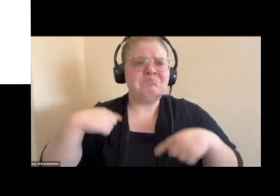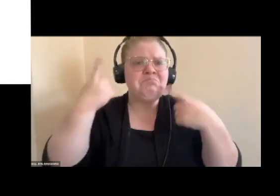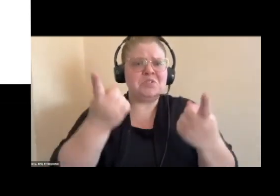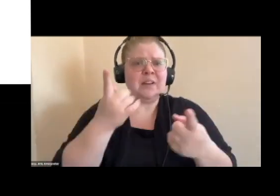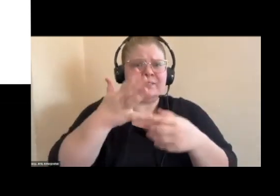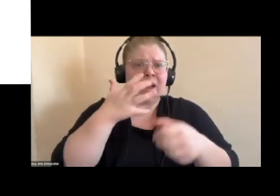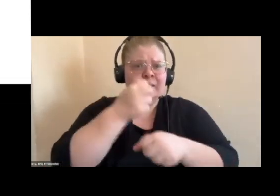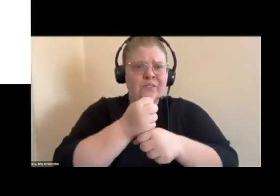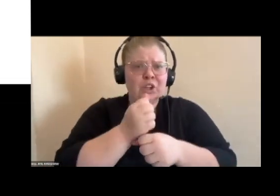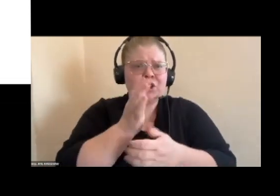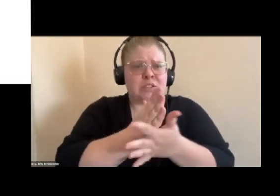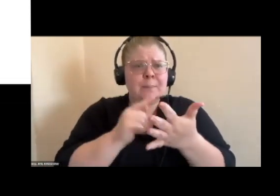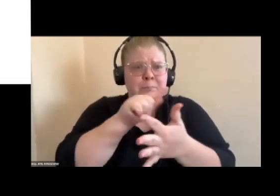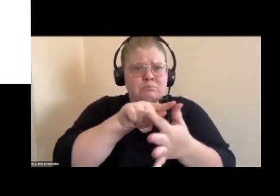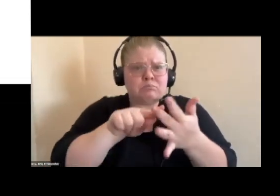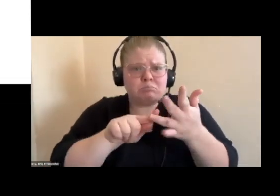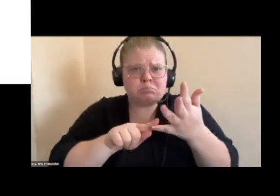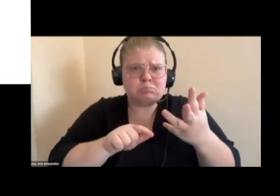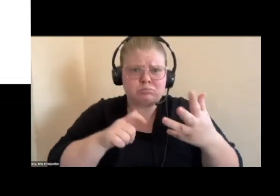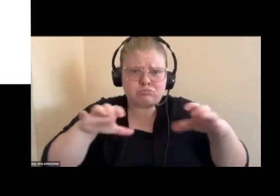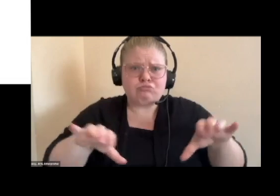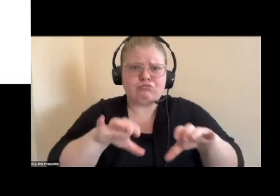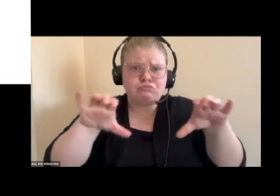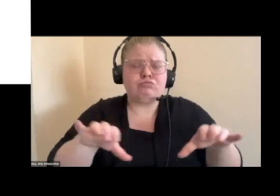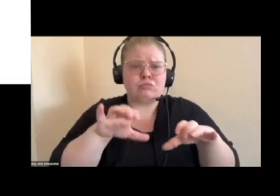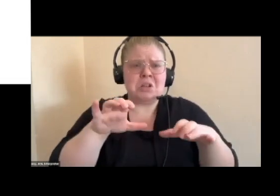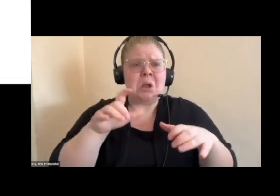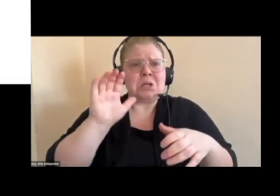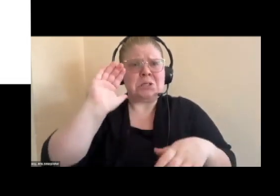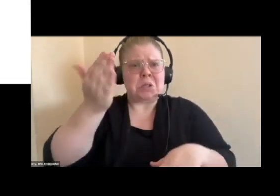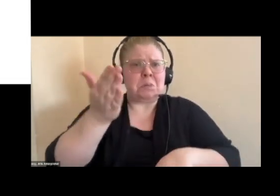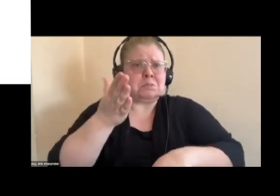that I think have made a difference. And I'm going to start out with